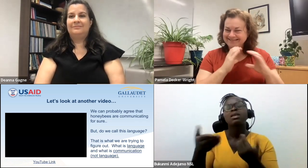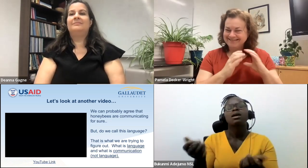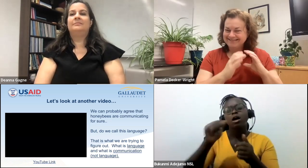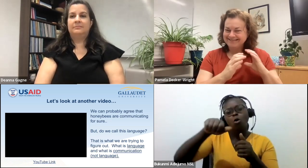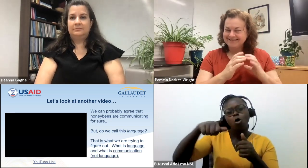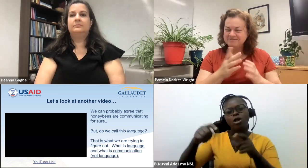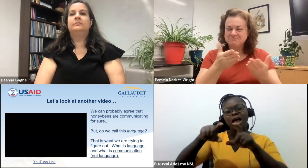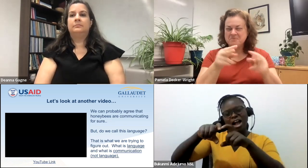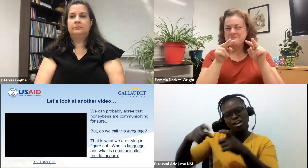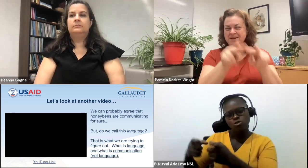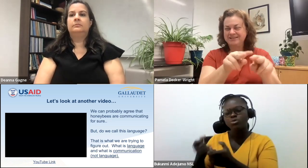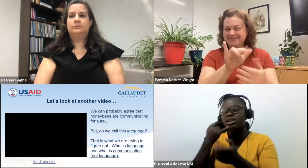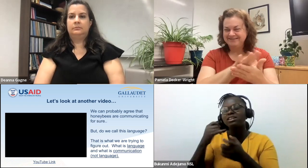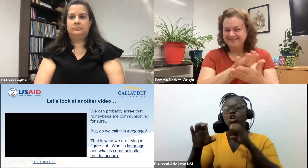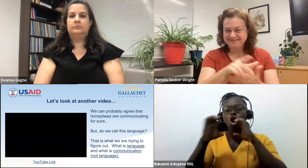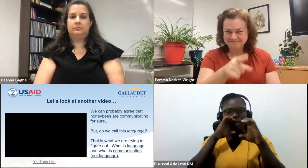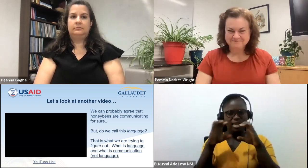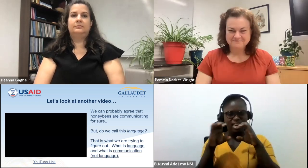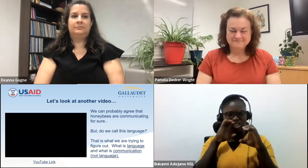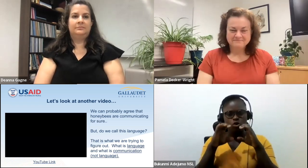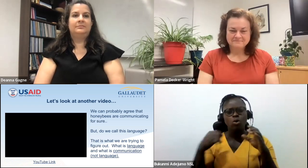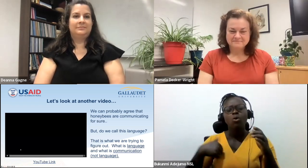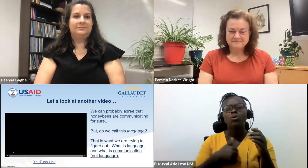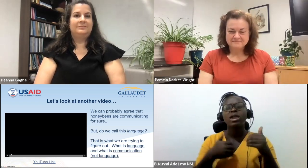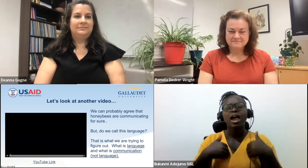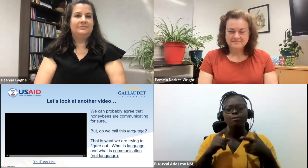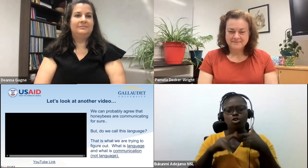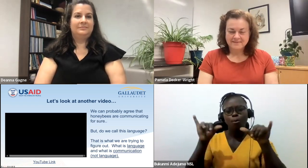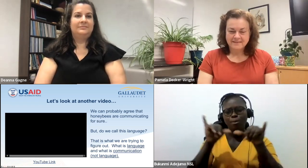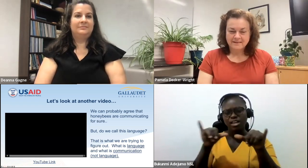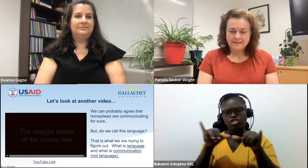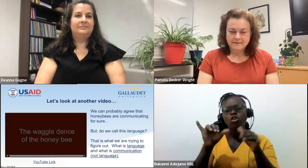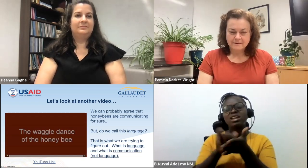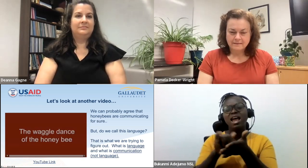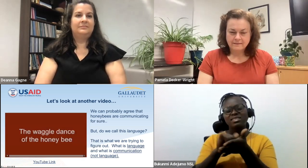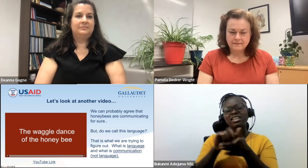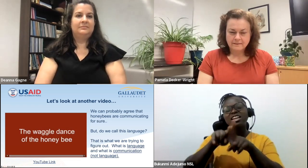when communication is happening. Is it always from language? Because these honeybees can communicate?